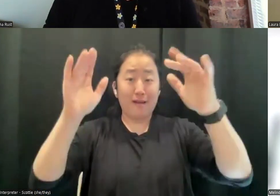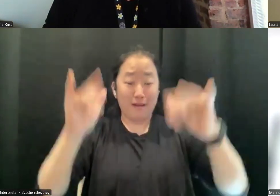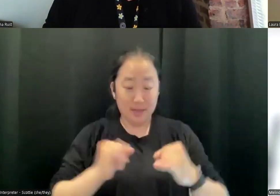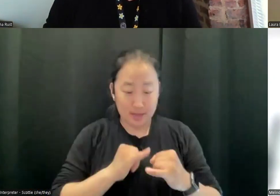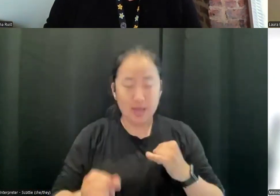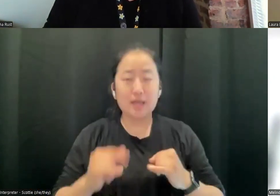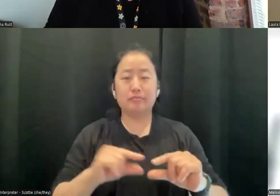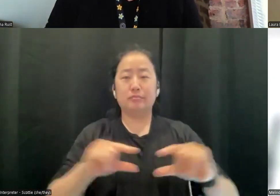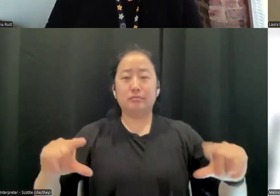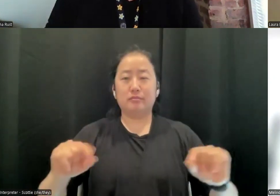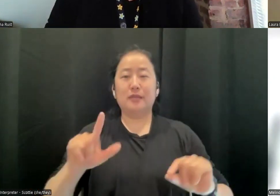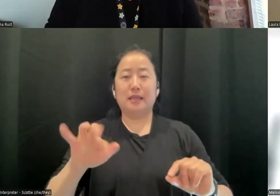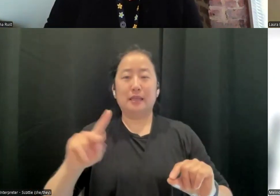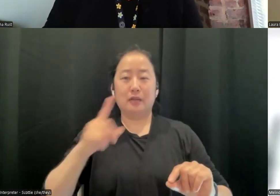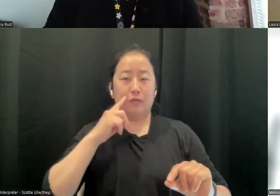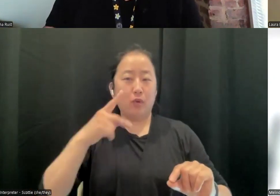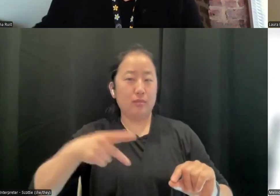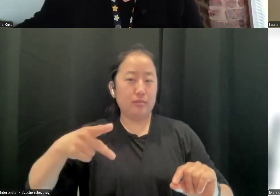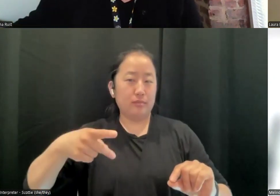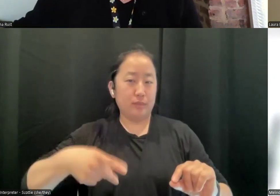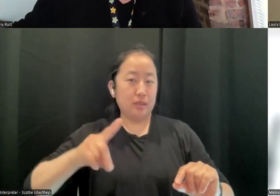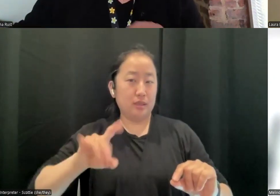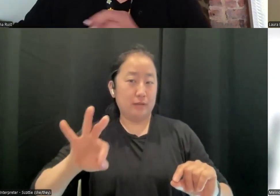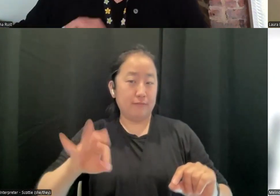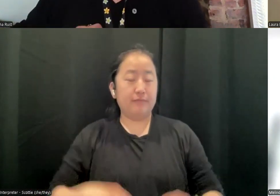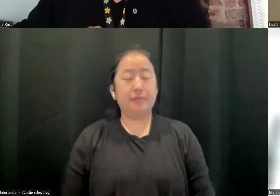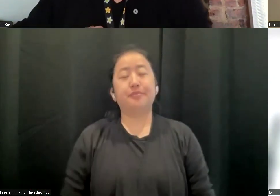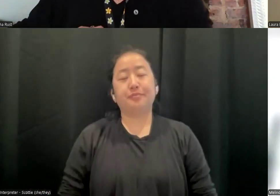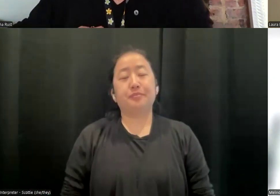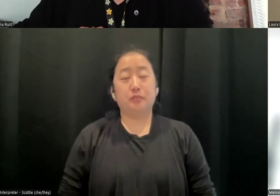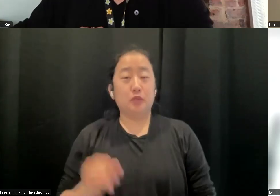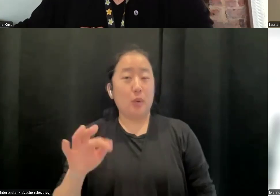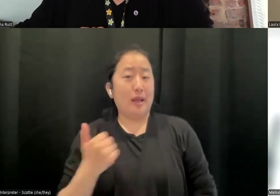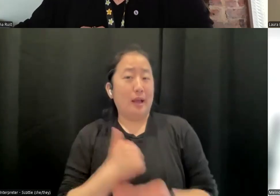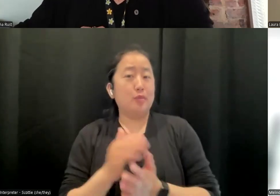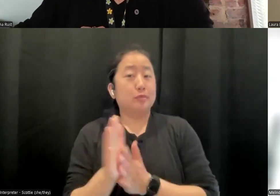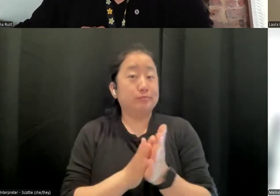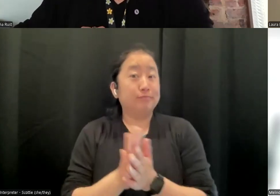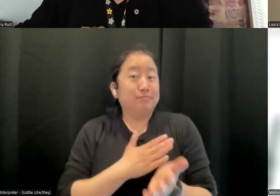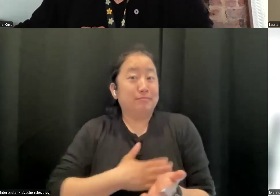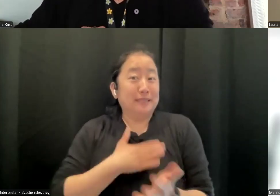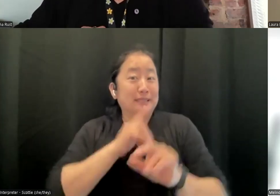provide feedback, and then you can have a link to the handout.